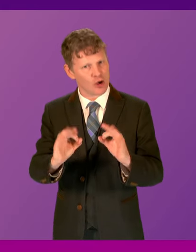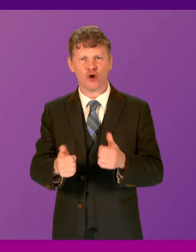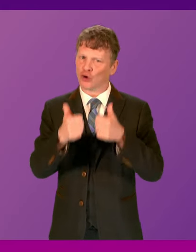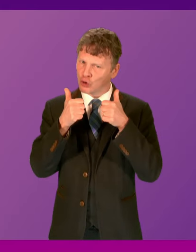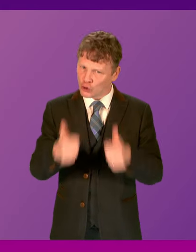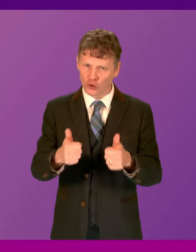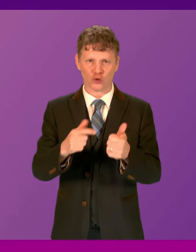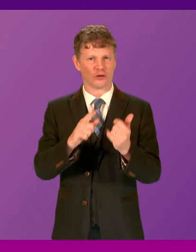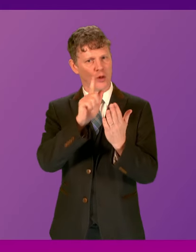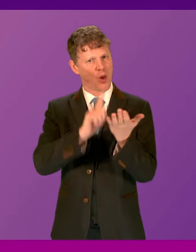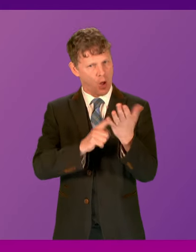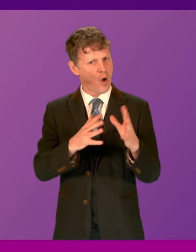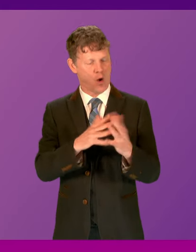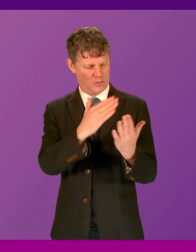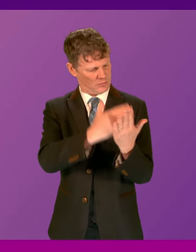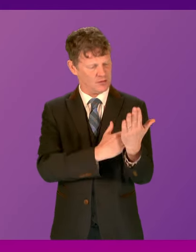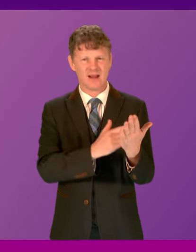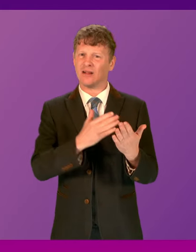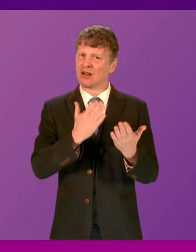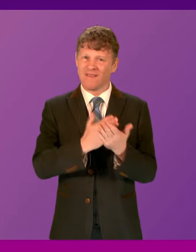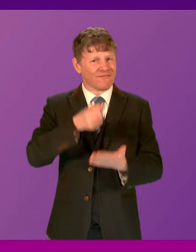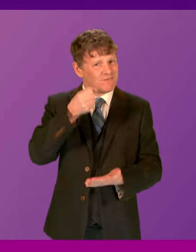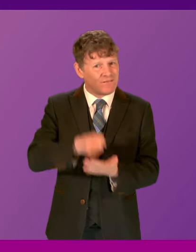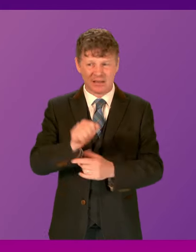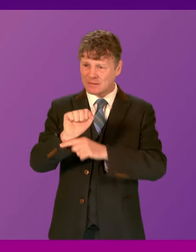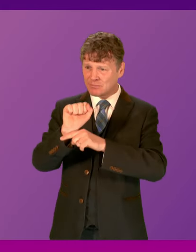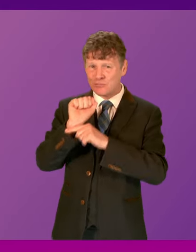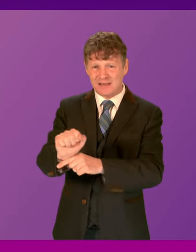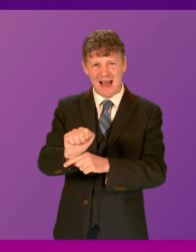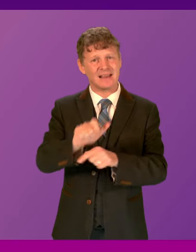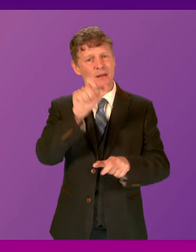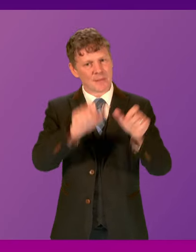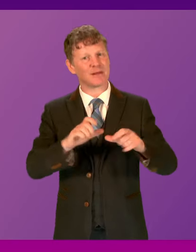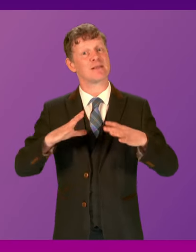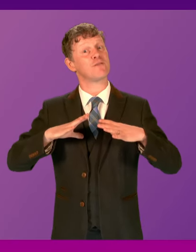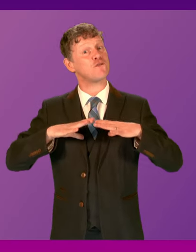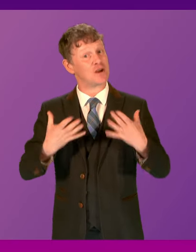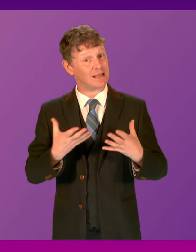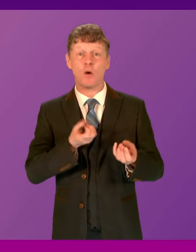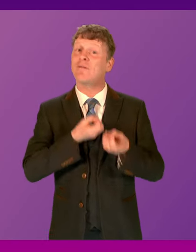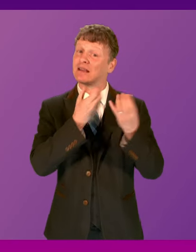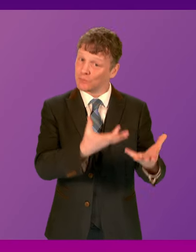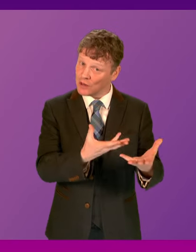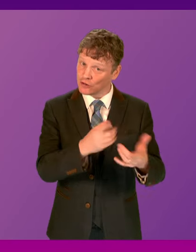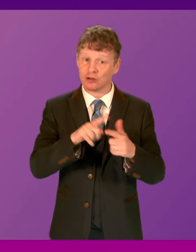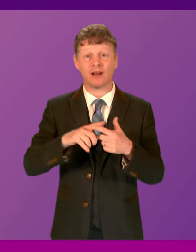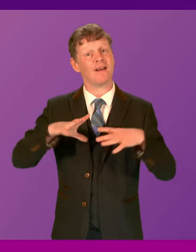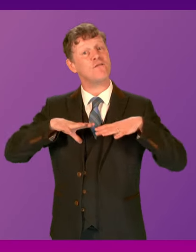legislation that fundamentally protects people’s freedom of expression and freedom of speech,